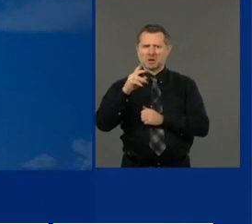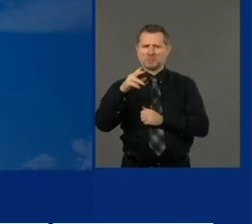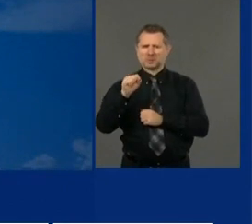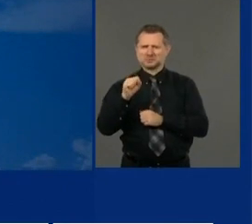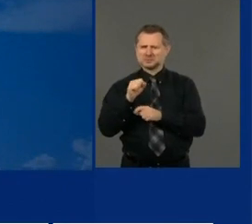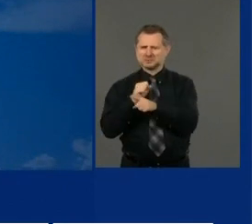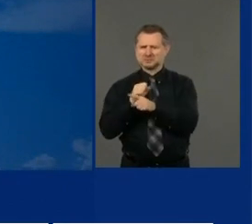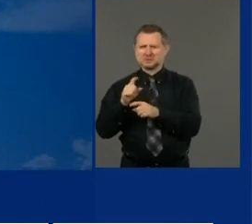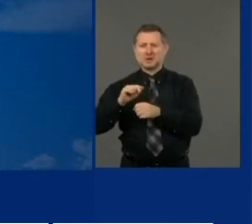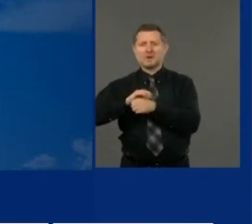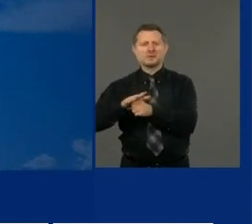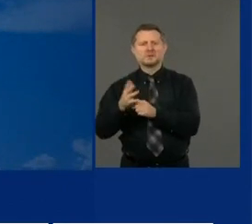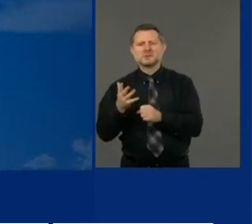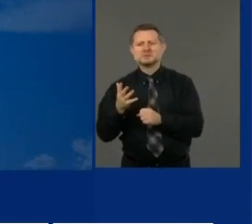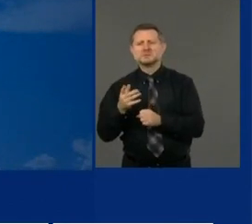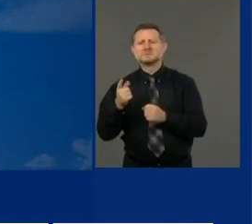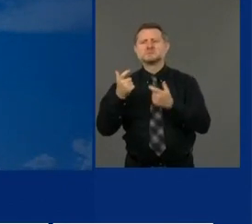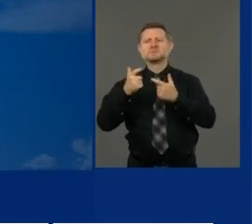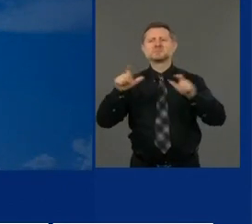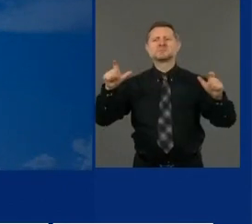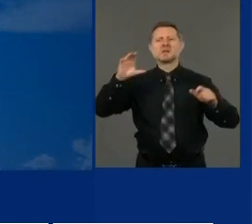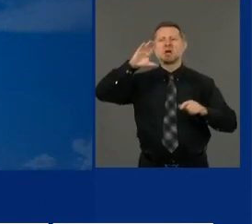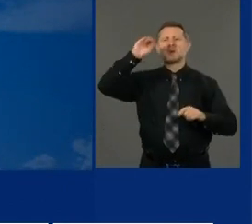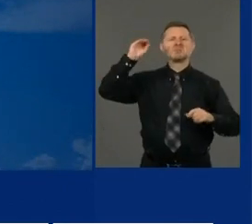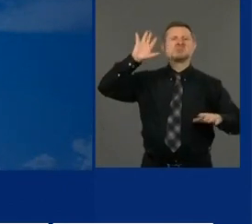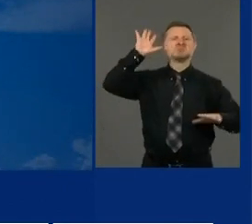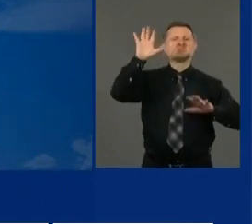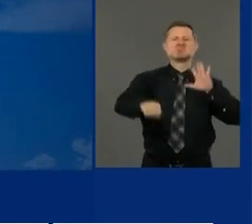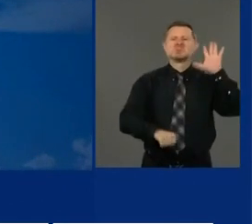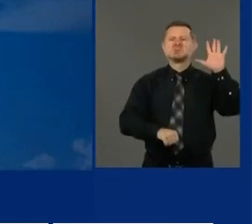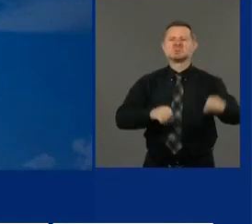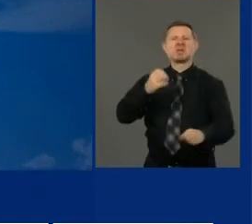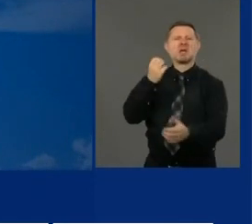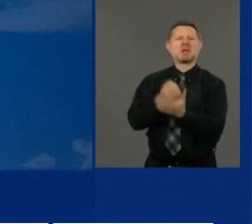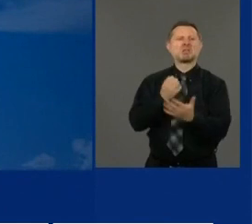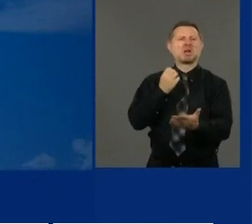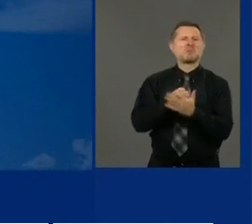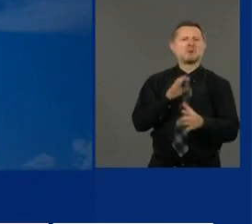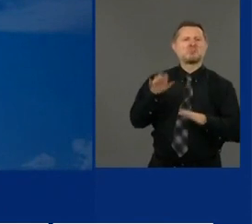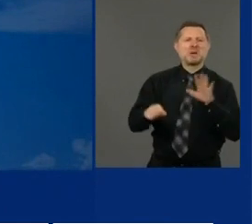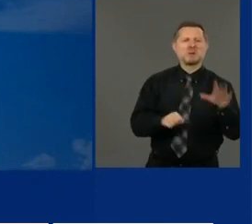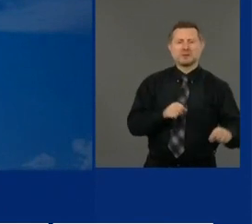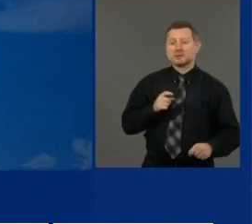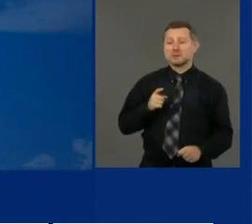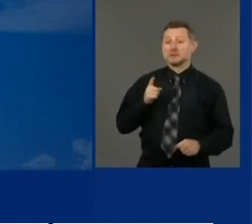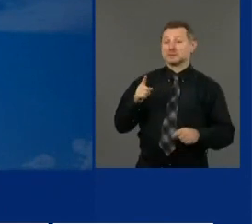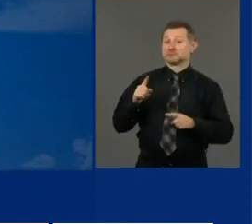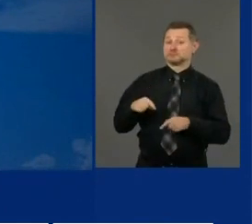THIS WAS THE MOST FAMOUS, THE WILLIAM JENNINGS BRYAN WAS THE OCTOPUS. HE IS FIGHTING THE OCTOPUS.